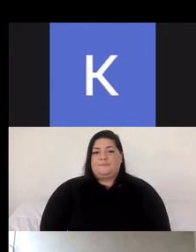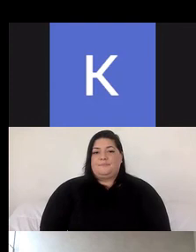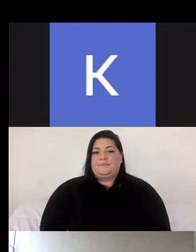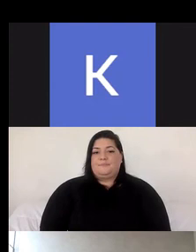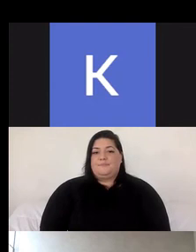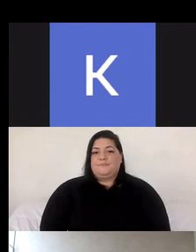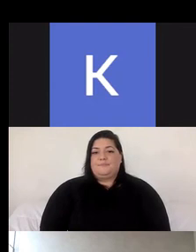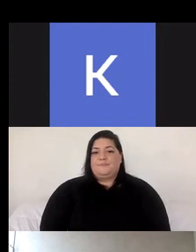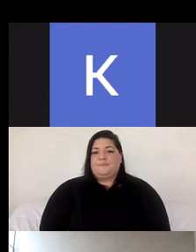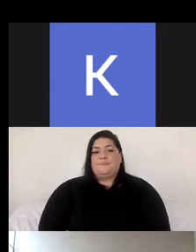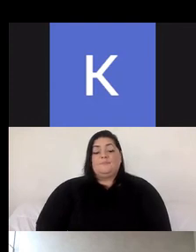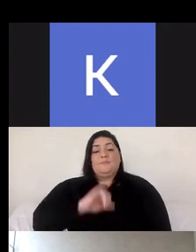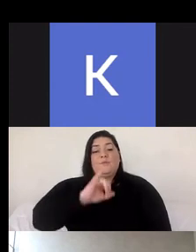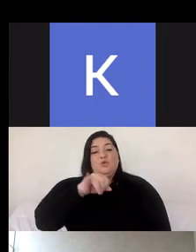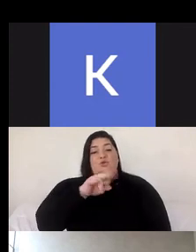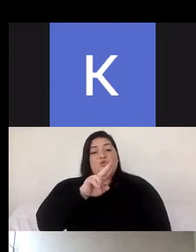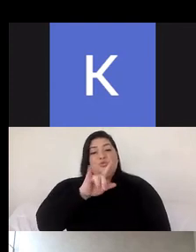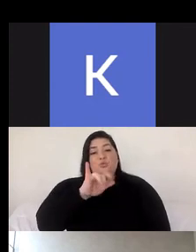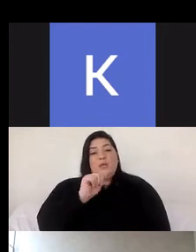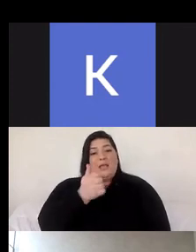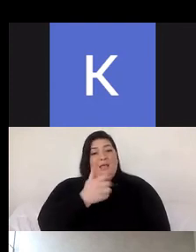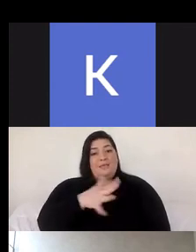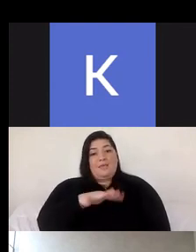Julia, are there any other things that have come in that you feel like are